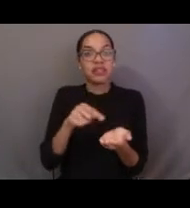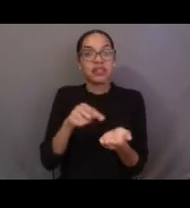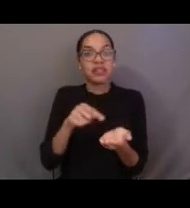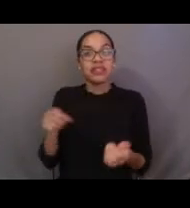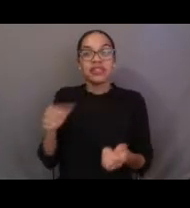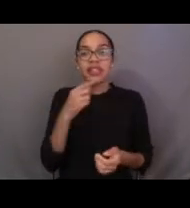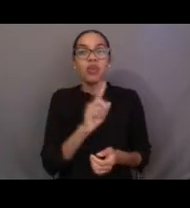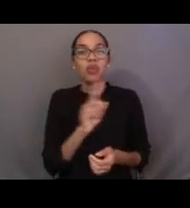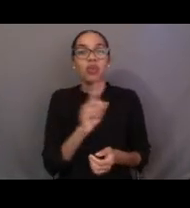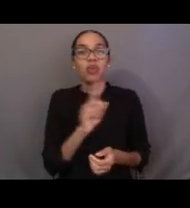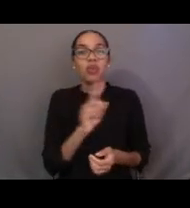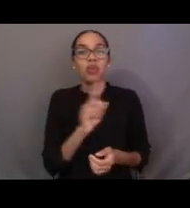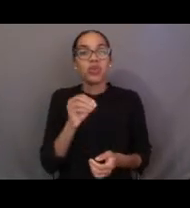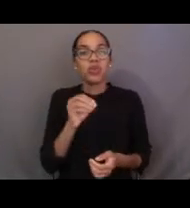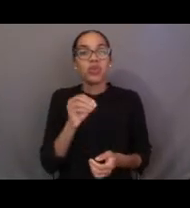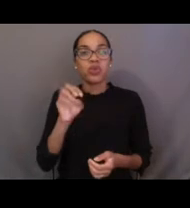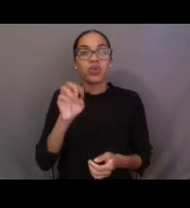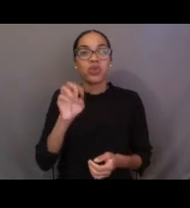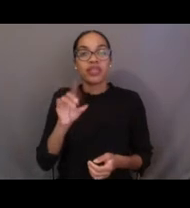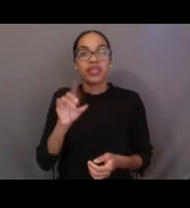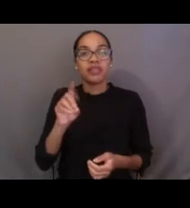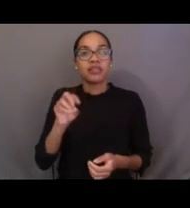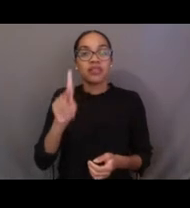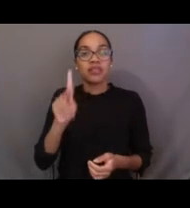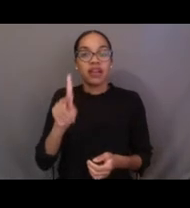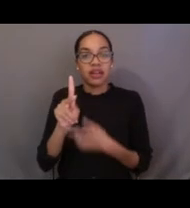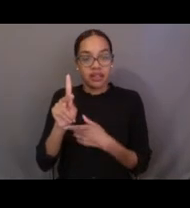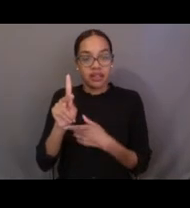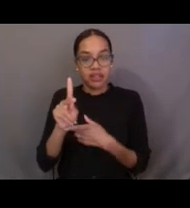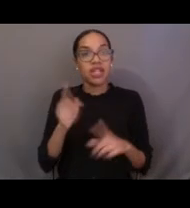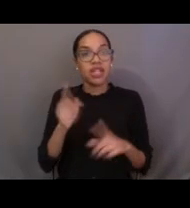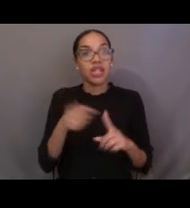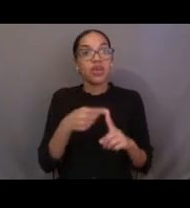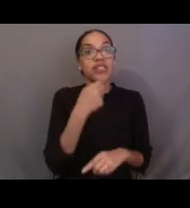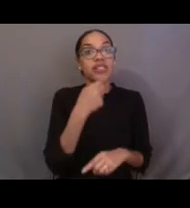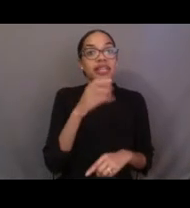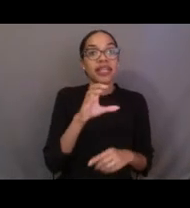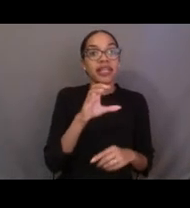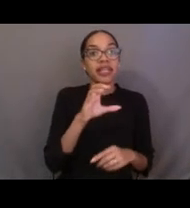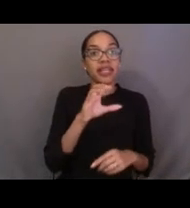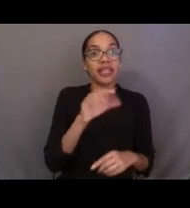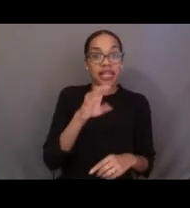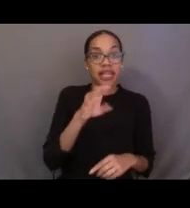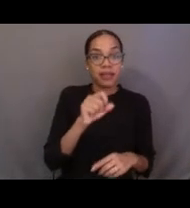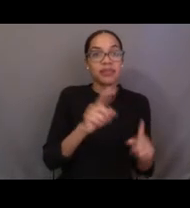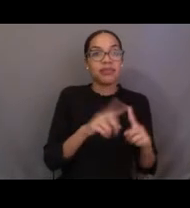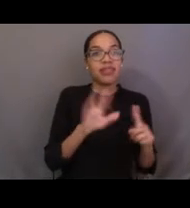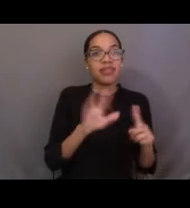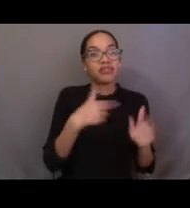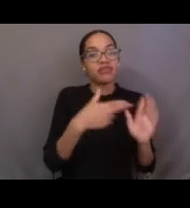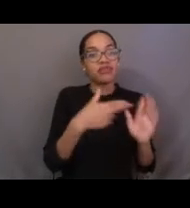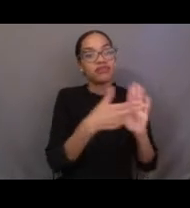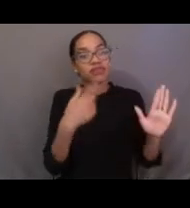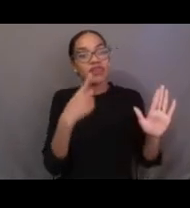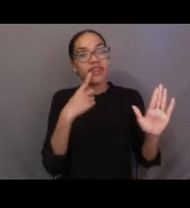When you were talking about clams, you have a cohort there. But you're using that as a general, there are a lot of different types of clams, right? Right.